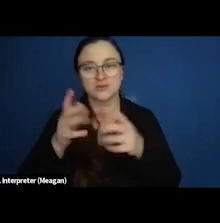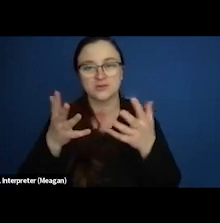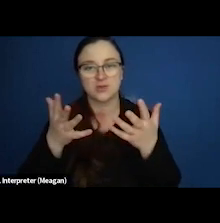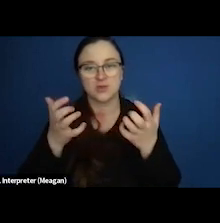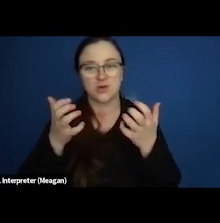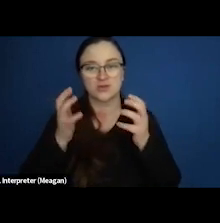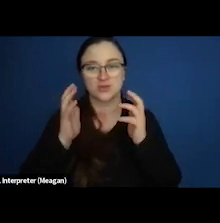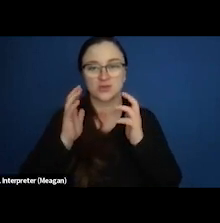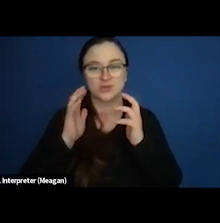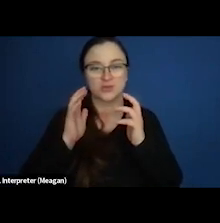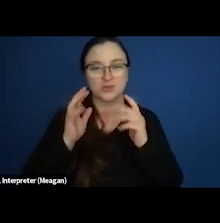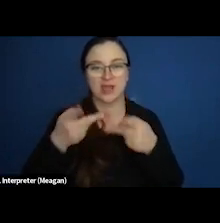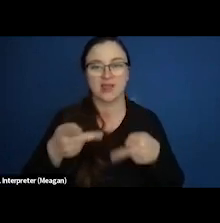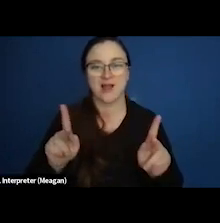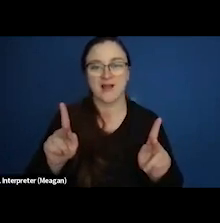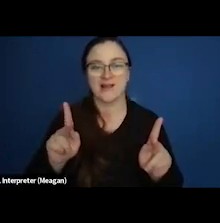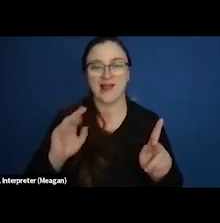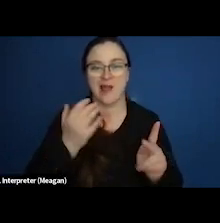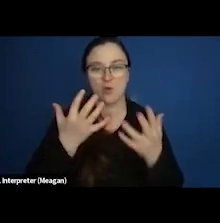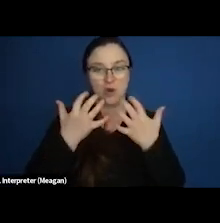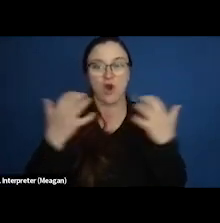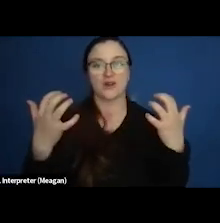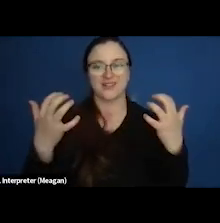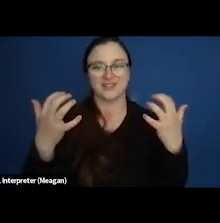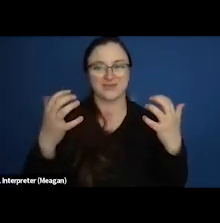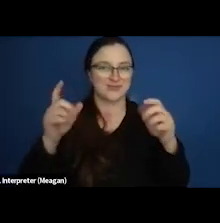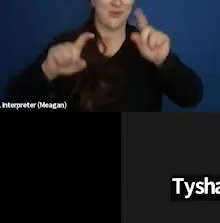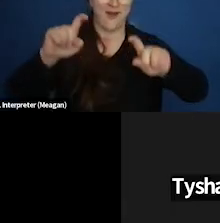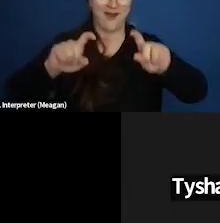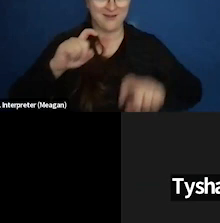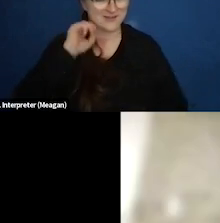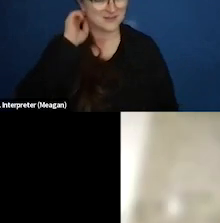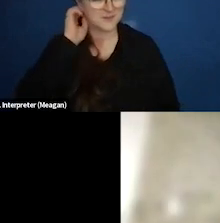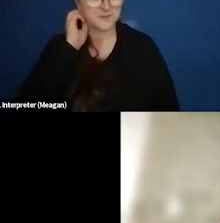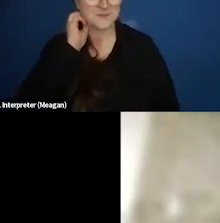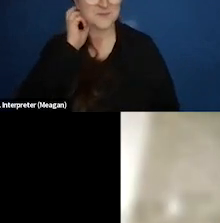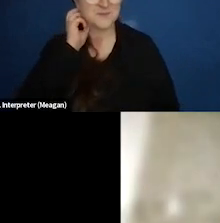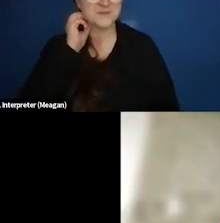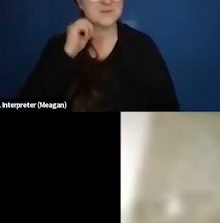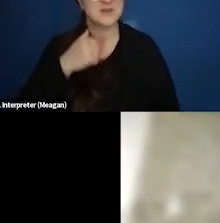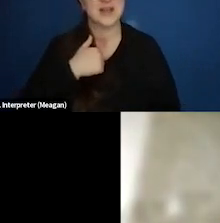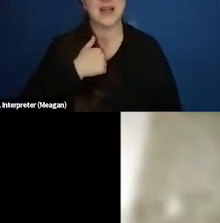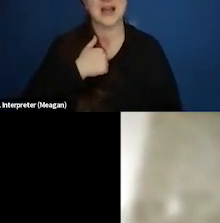for our audience to ask questions. I think...